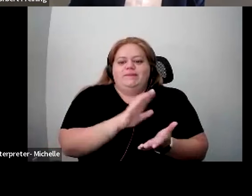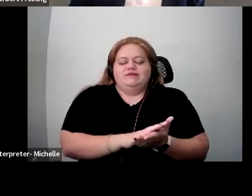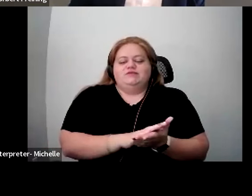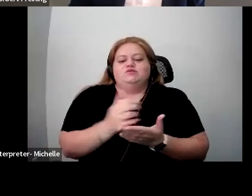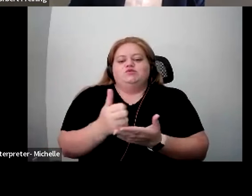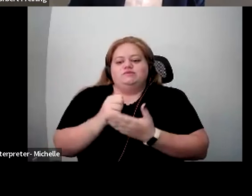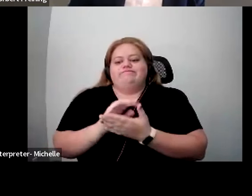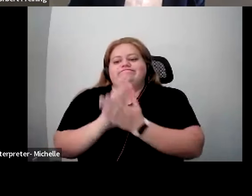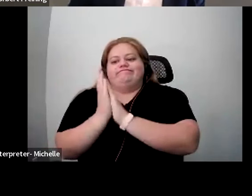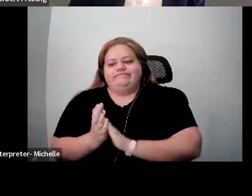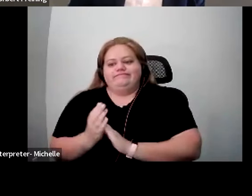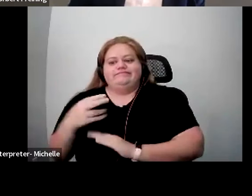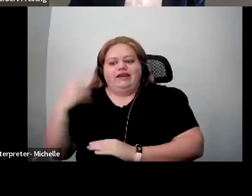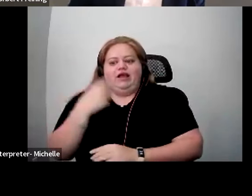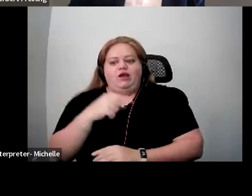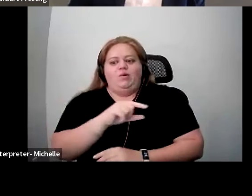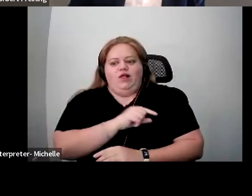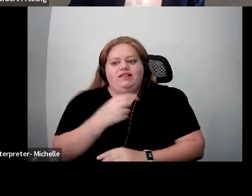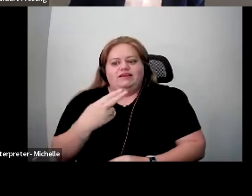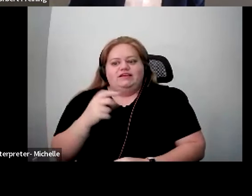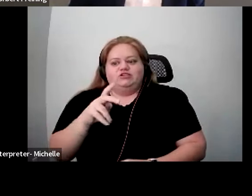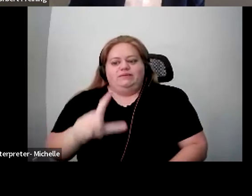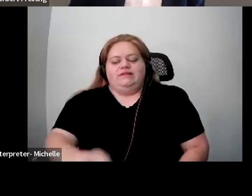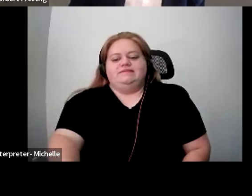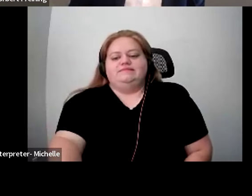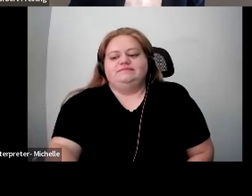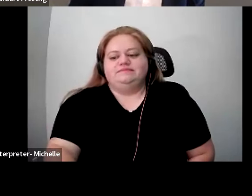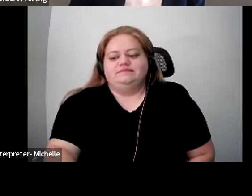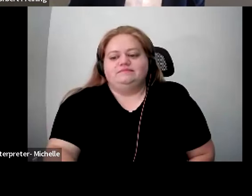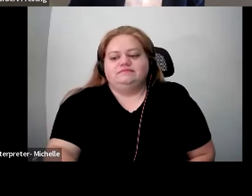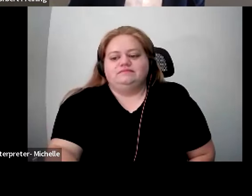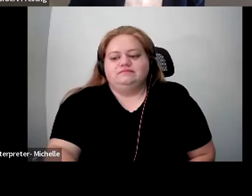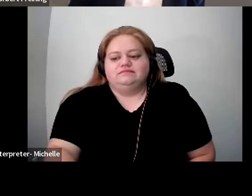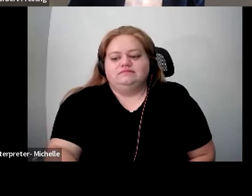And, yeah, so the reason HTML is today so fast